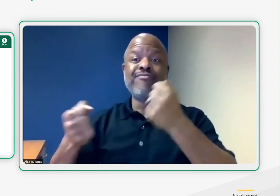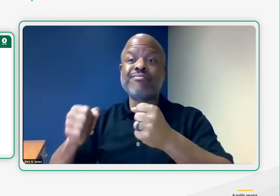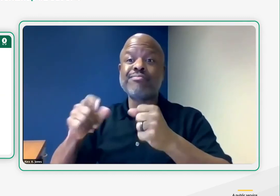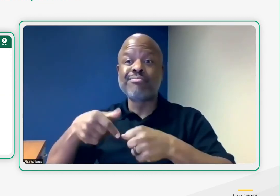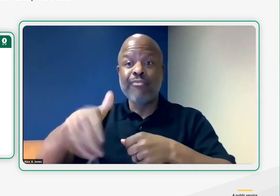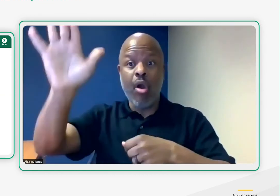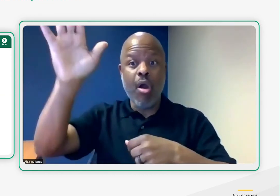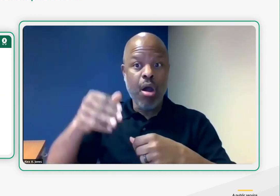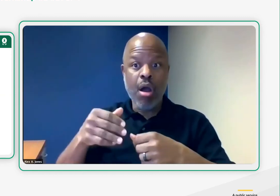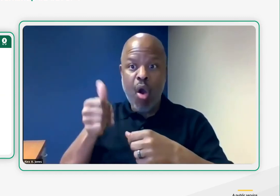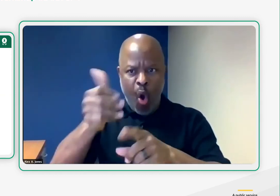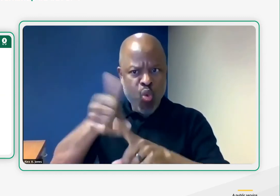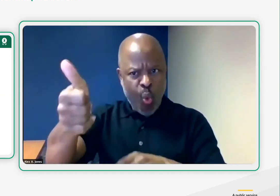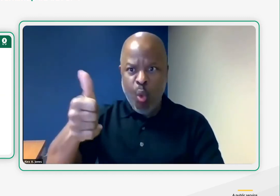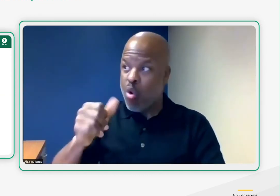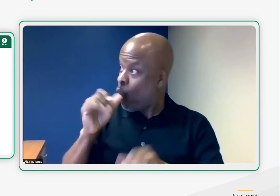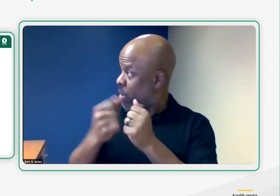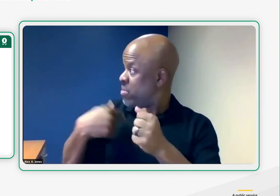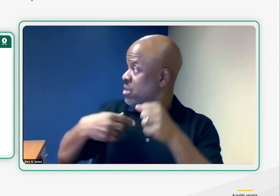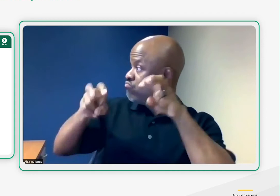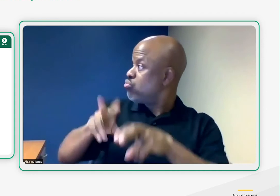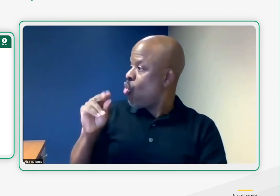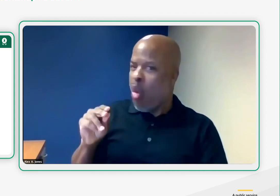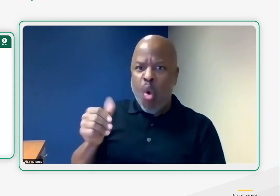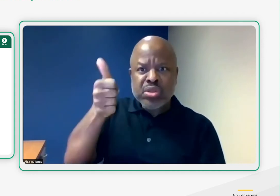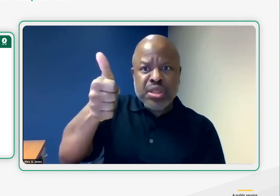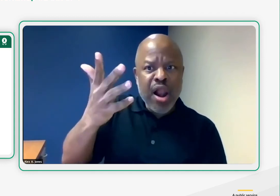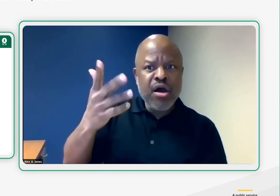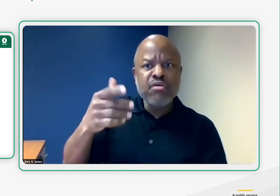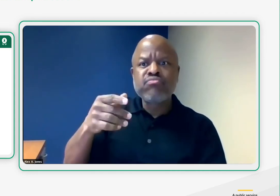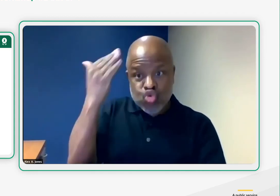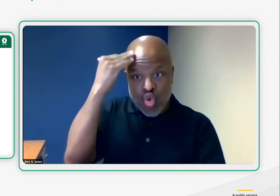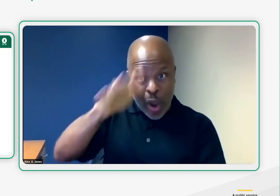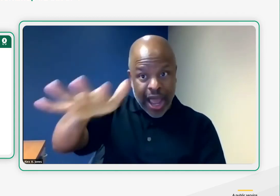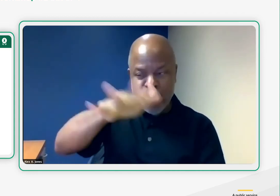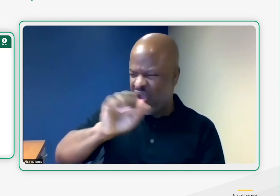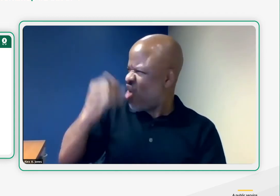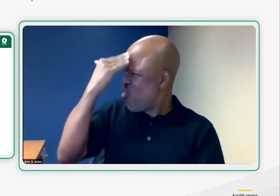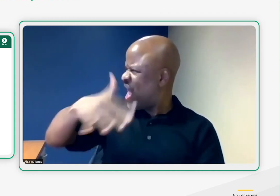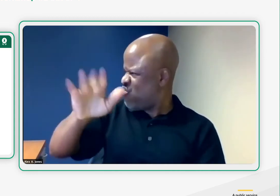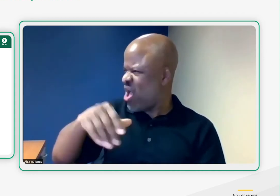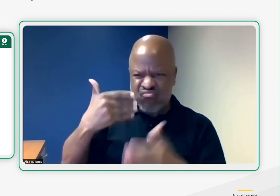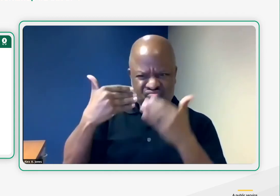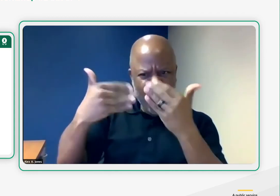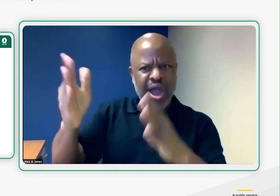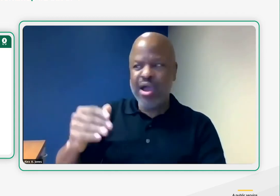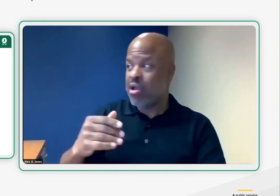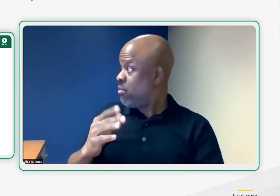And the salesperson says, “No, go by yourself.” And you realize they're not going to come with you, and they want you to go off and drive the car.